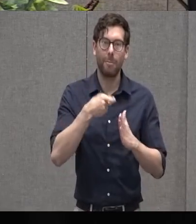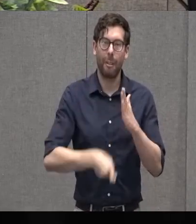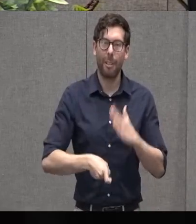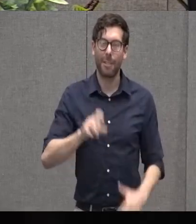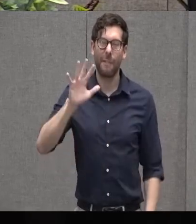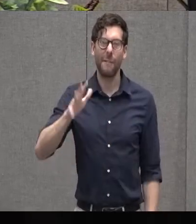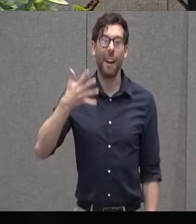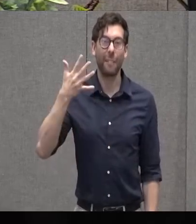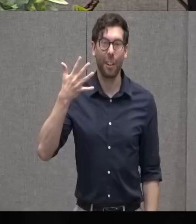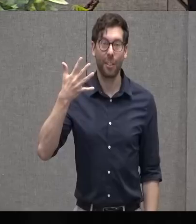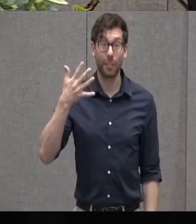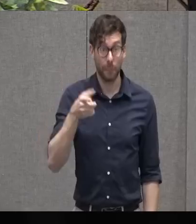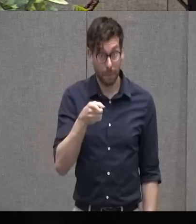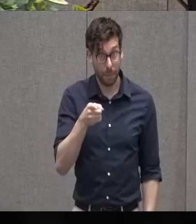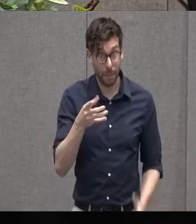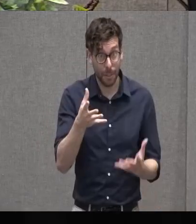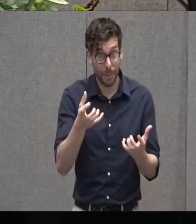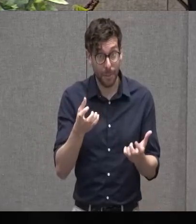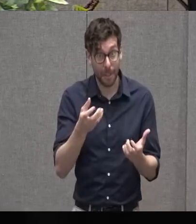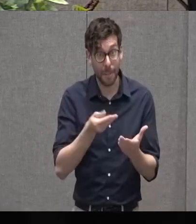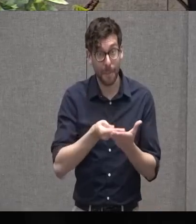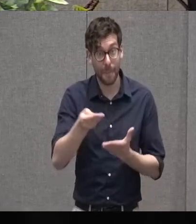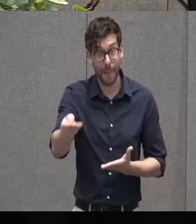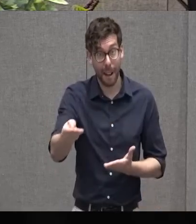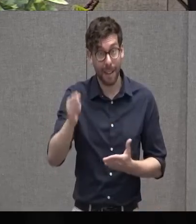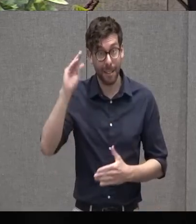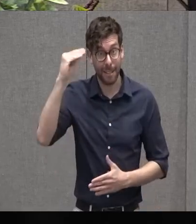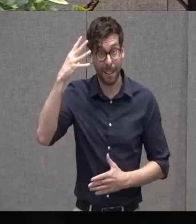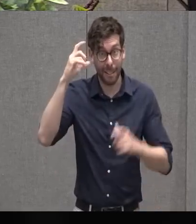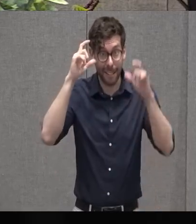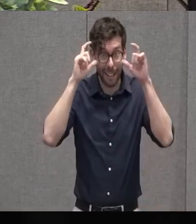Would you wanna buy these sunglasses? I would.